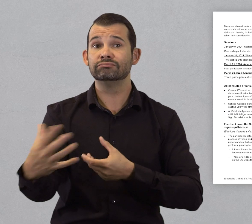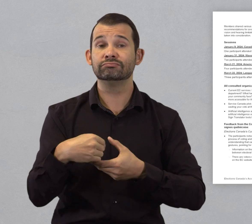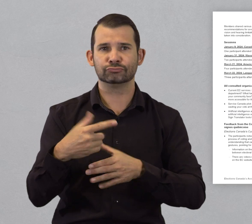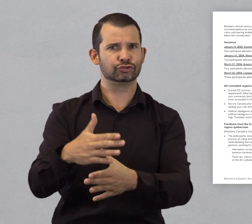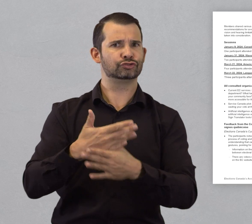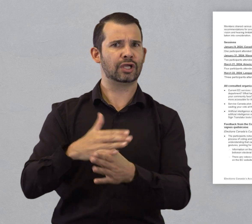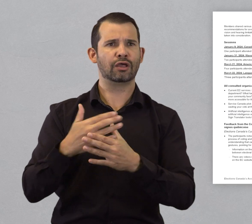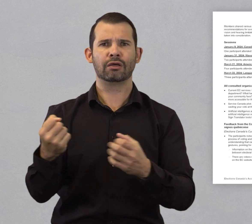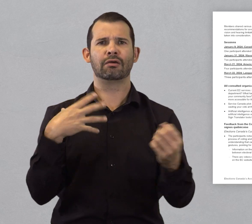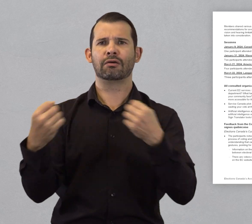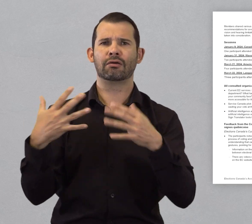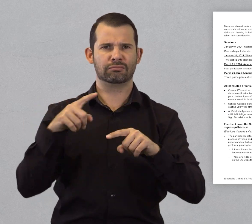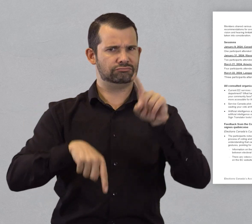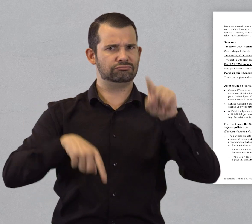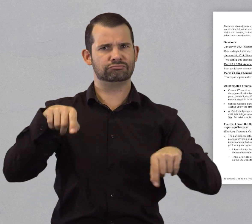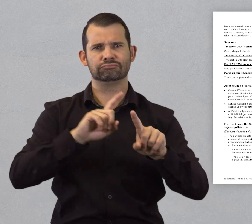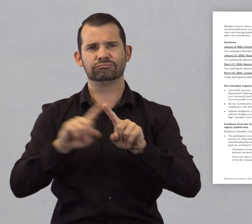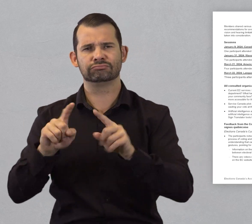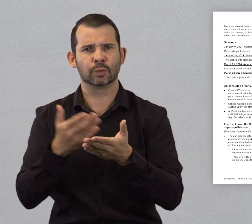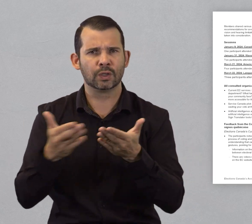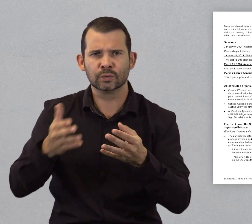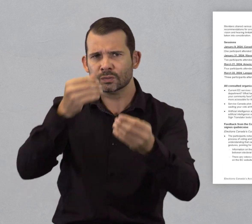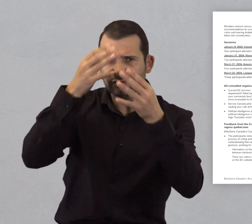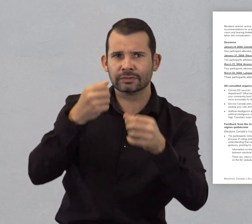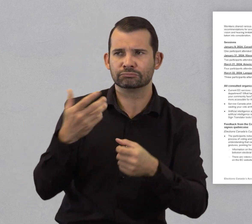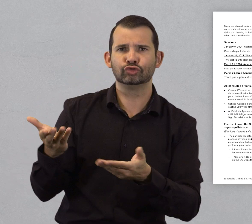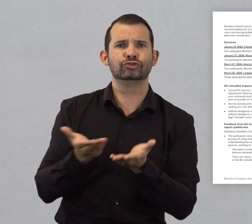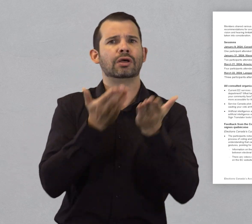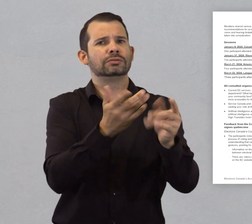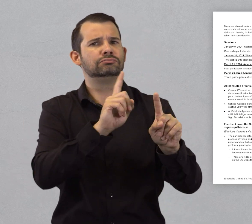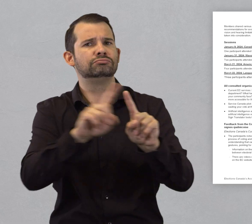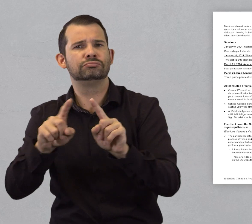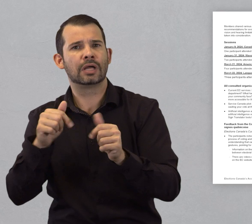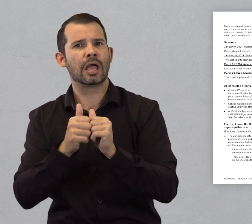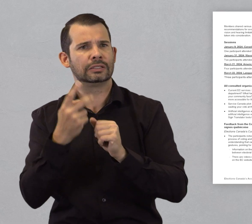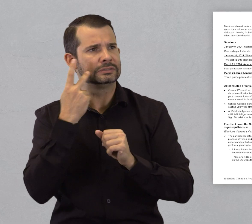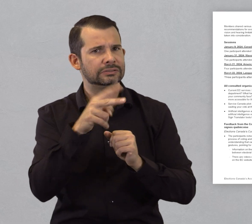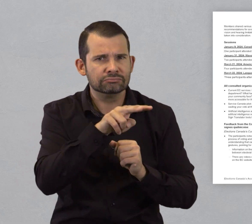Members shared various resources and made suggestions for seeing completed projects,